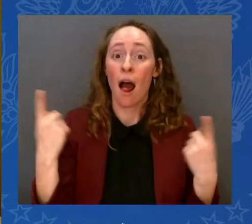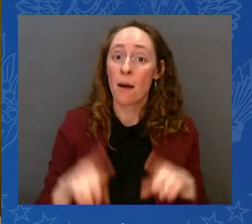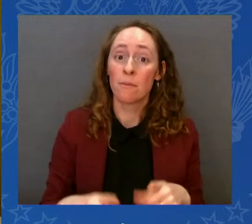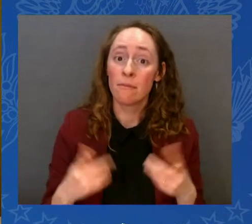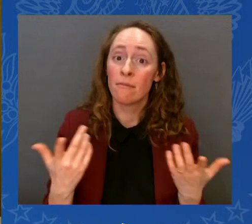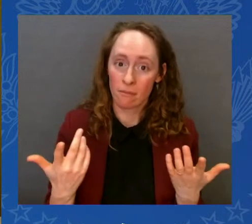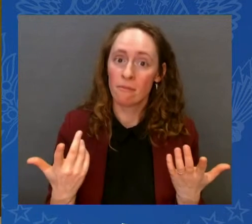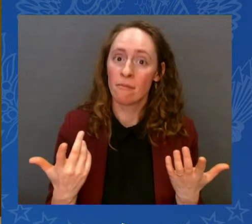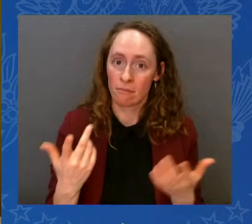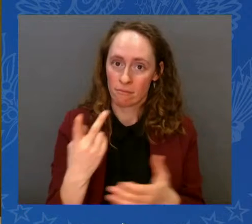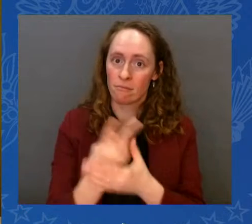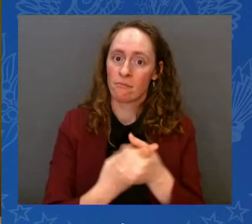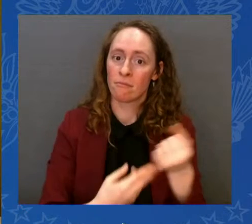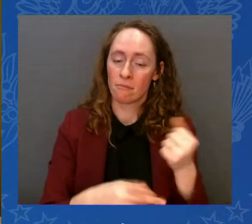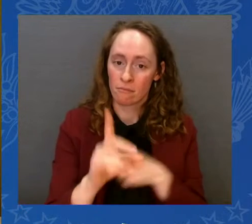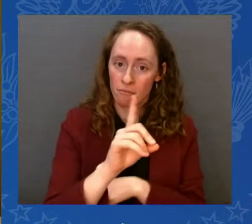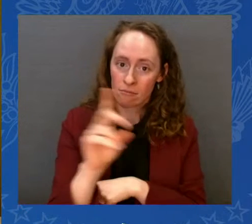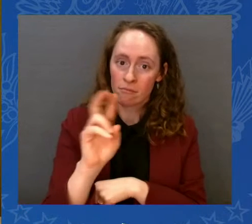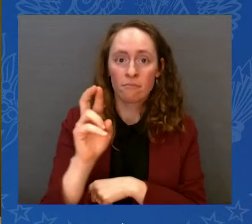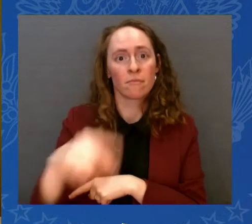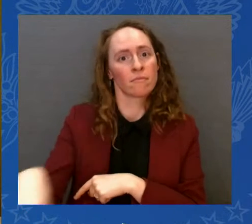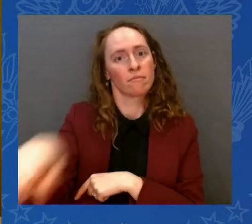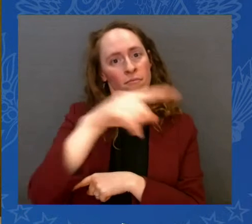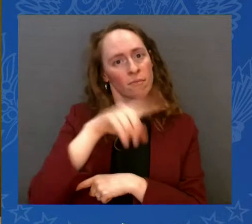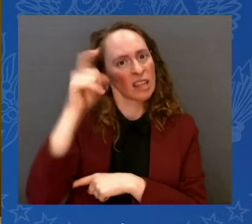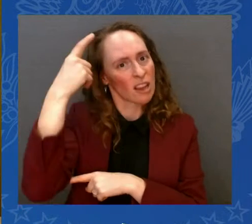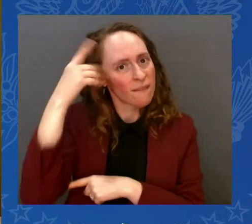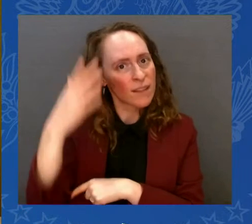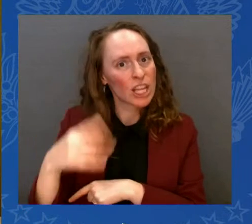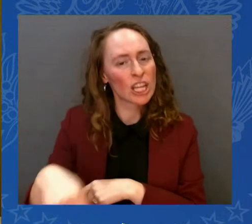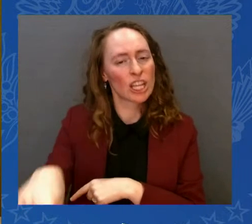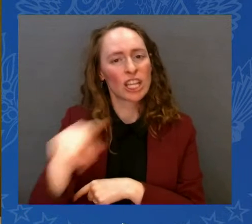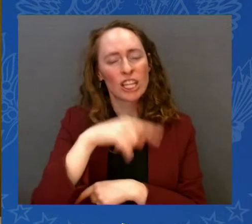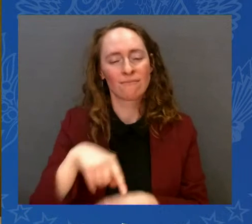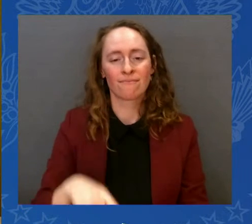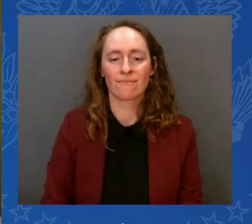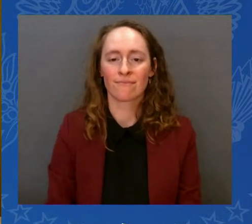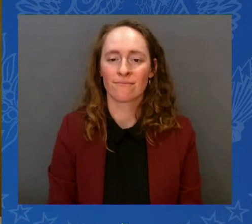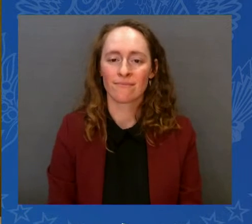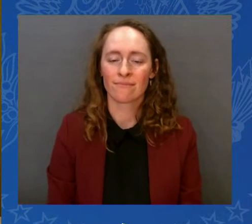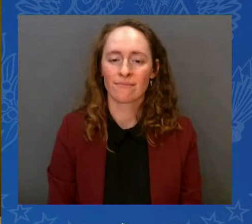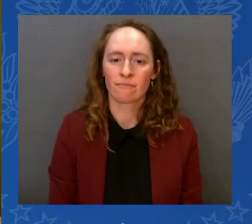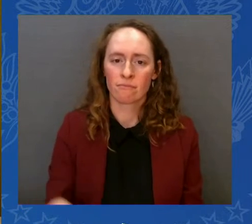and we're building a new bridge and fixing the one that's there. But it's consequential. There's a --